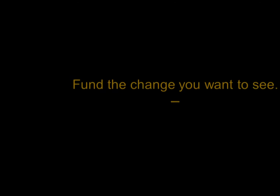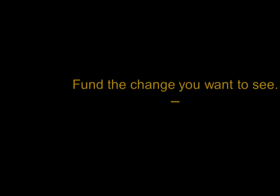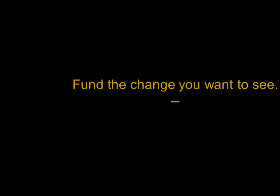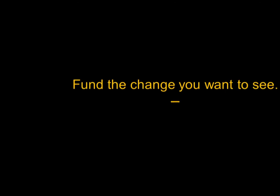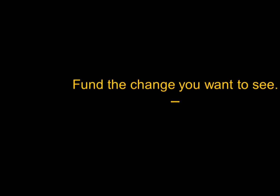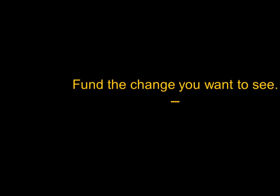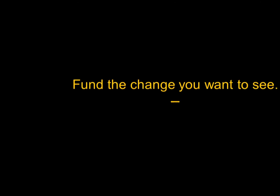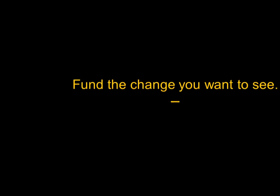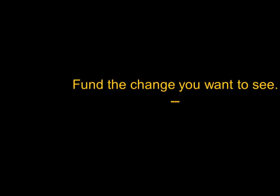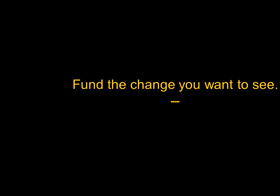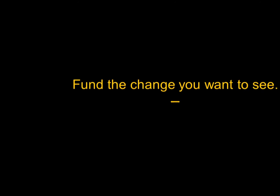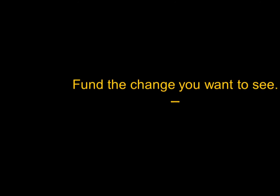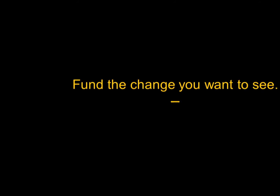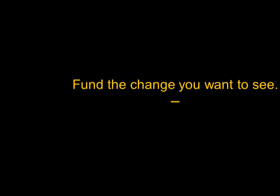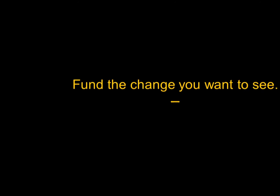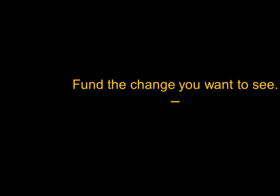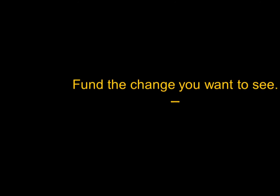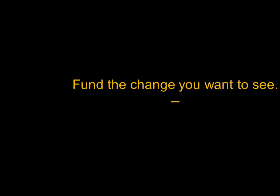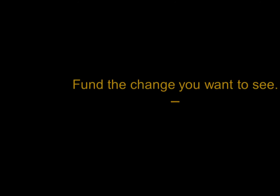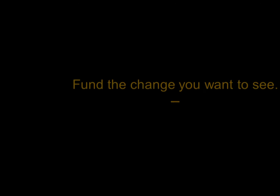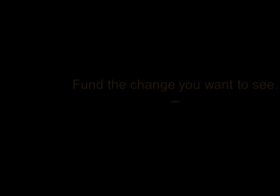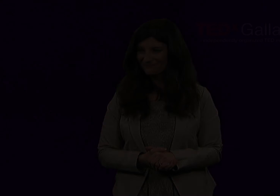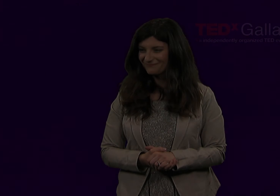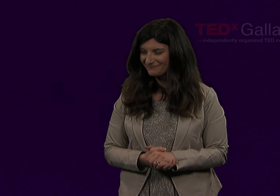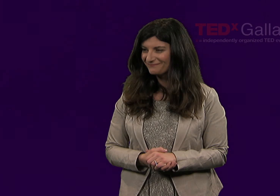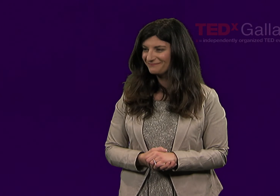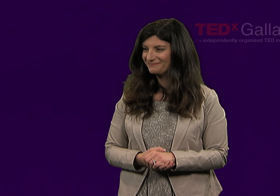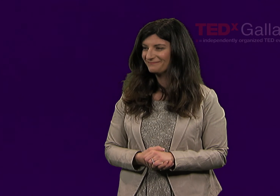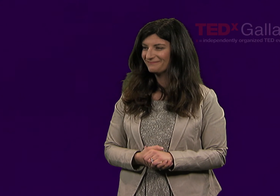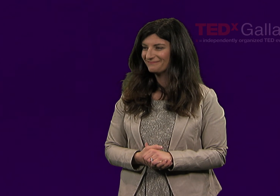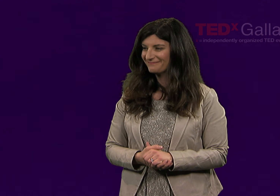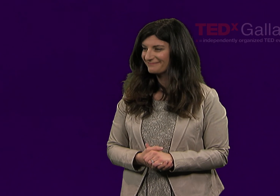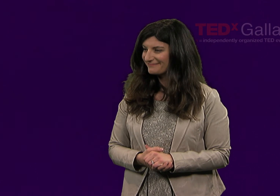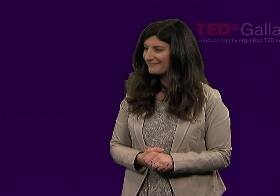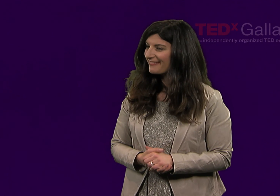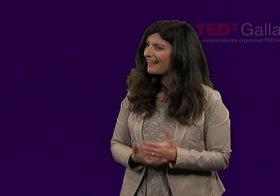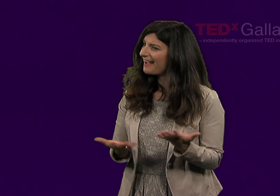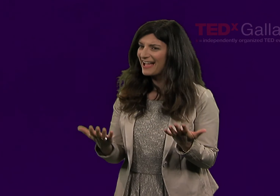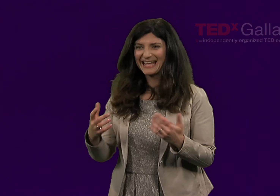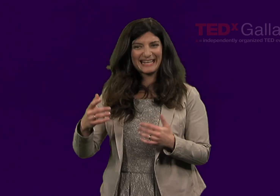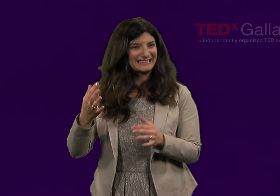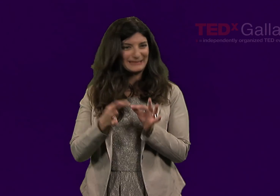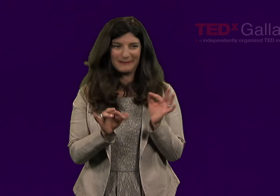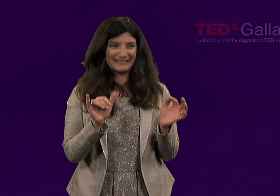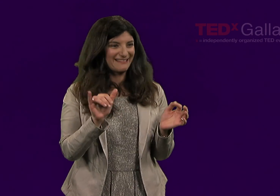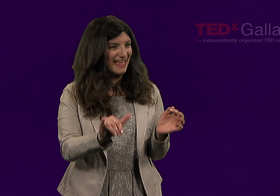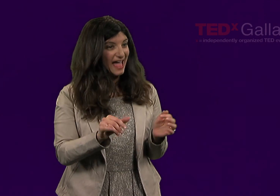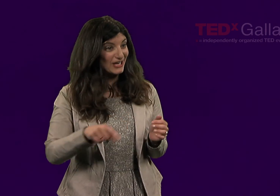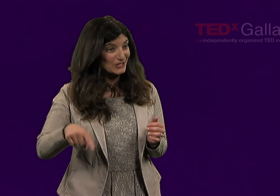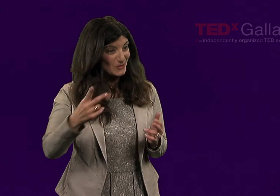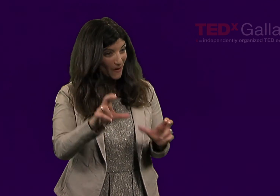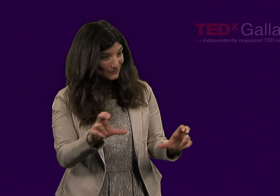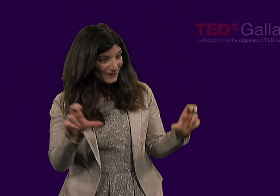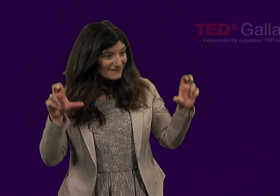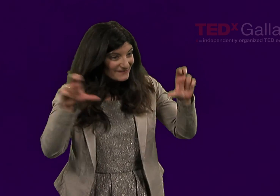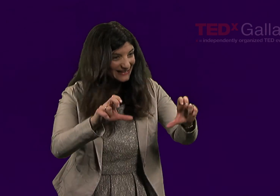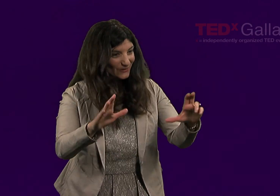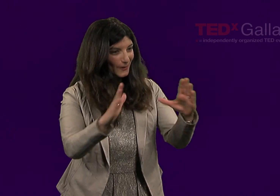[Fund the change you want to see.] You know, it's as simple as this. If you invest in the community,